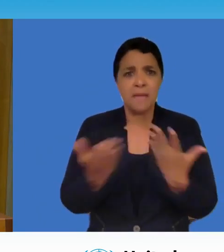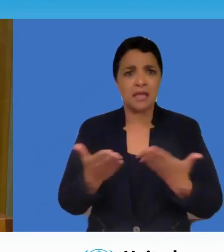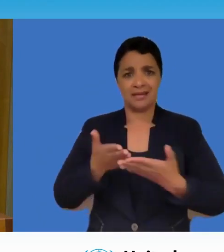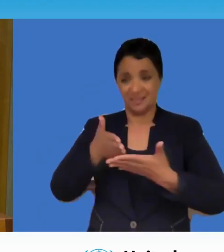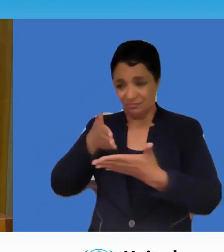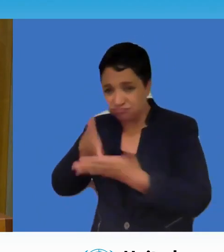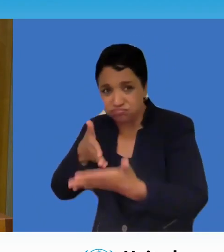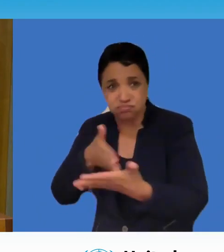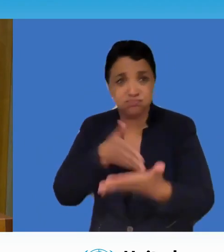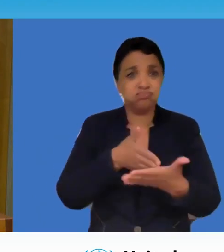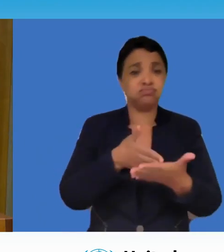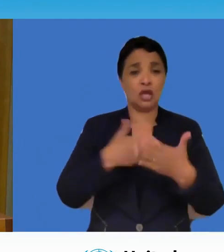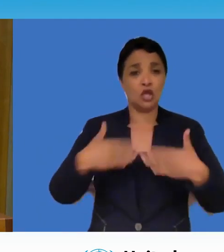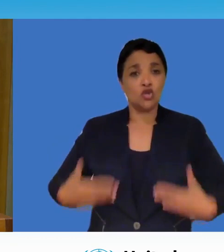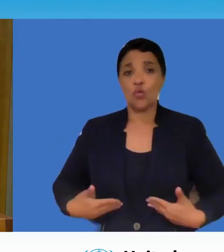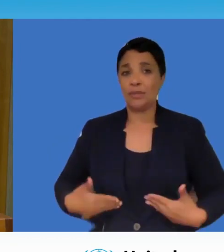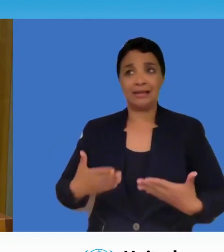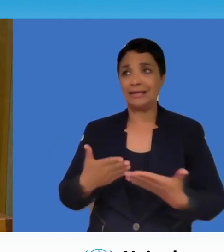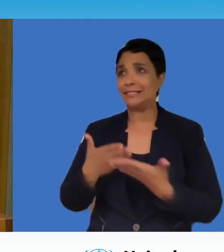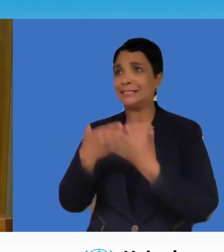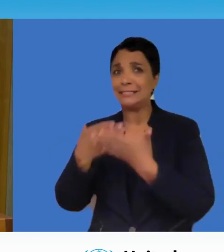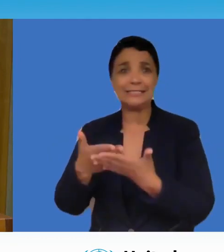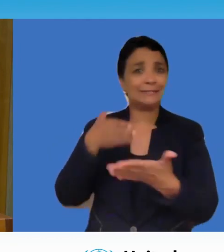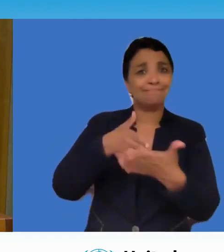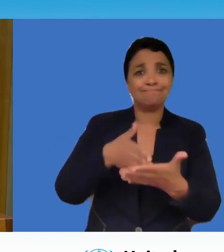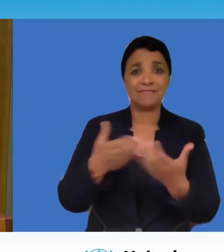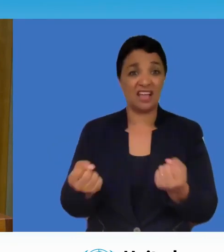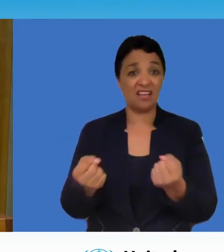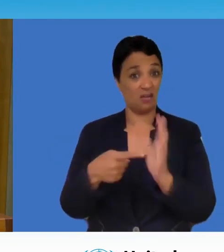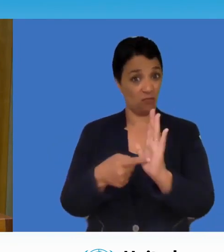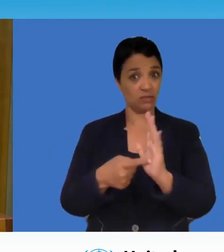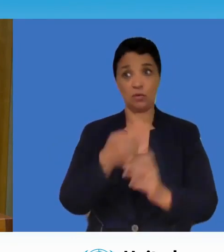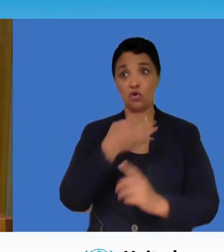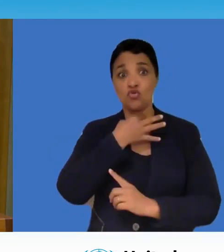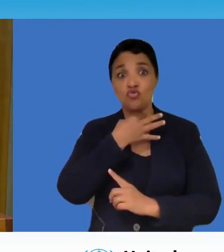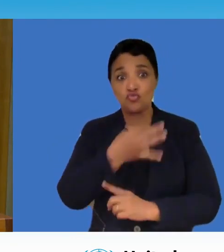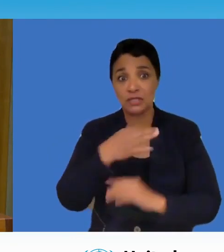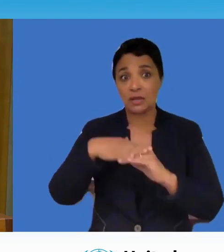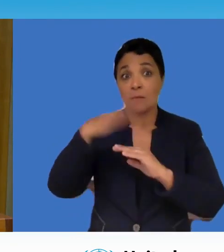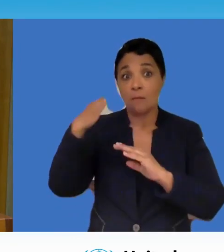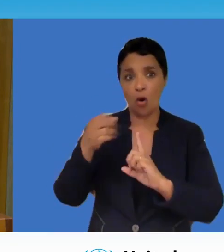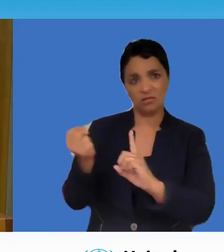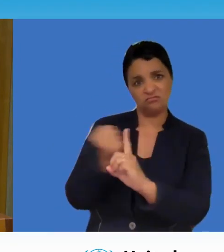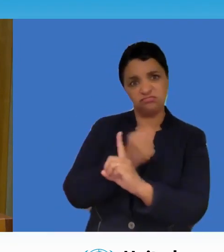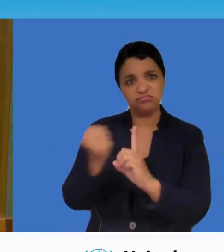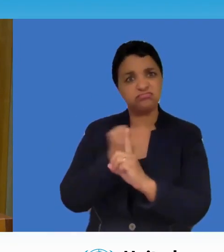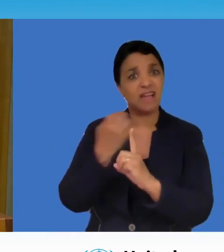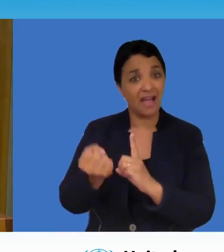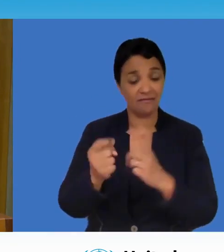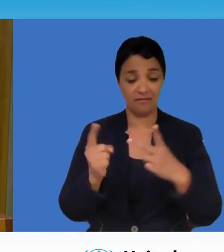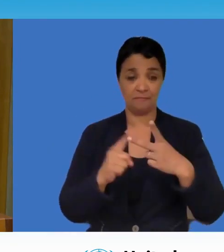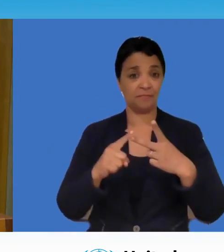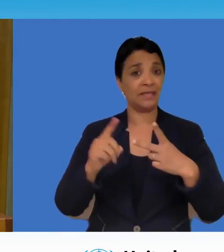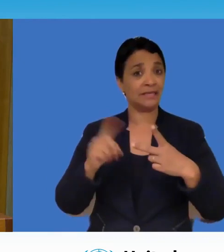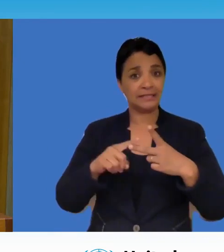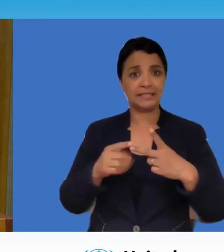of a lot of challenges in the humanitarian uh landscape they face greater risks of exploitation